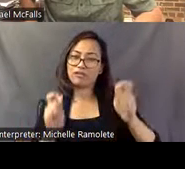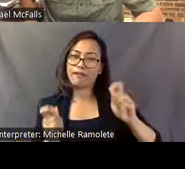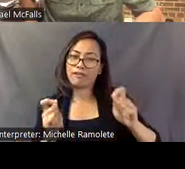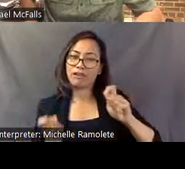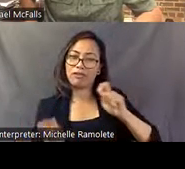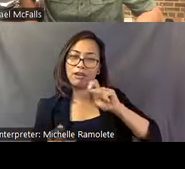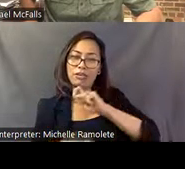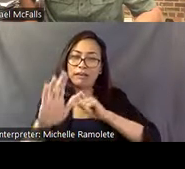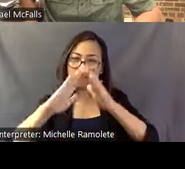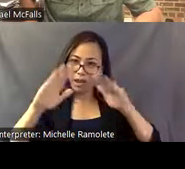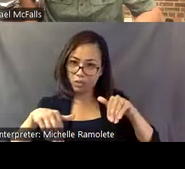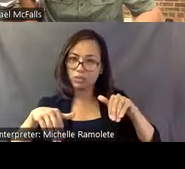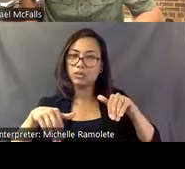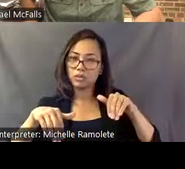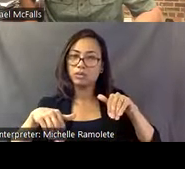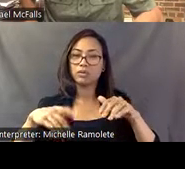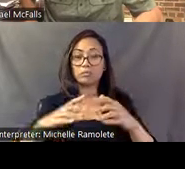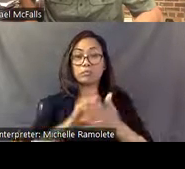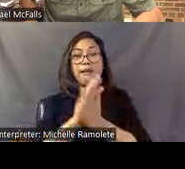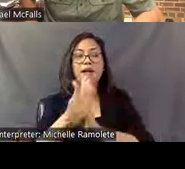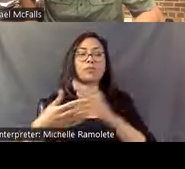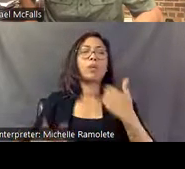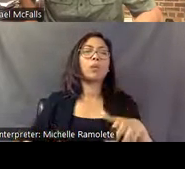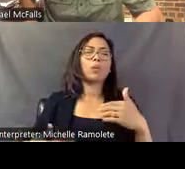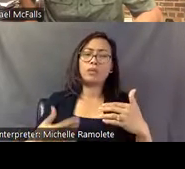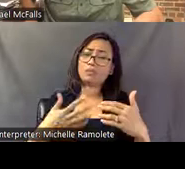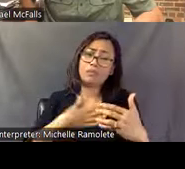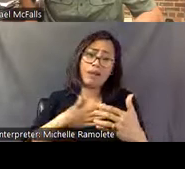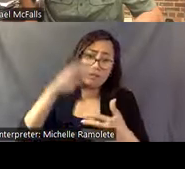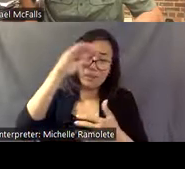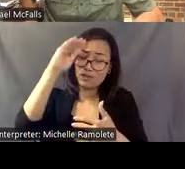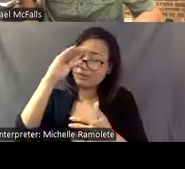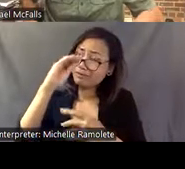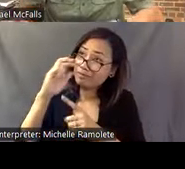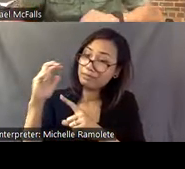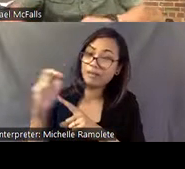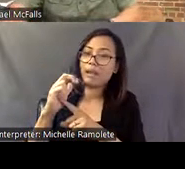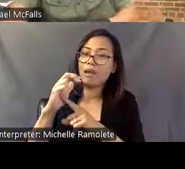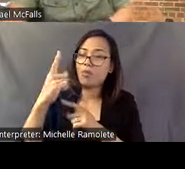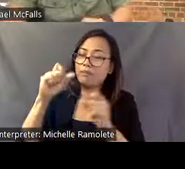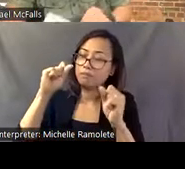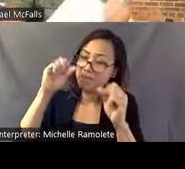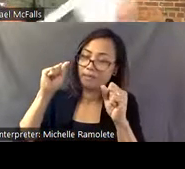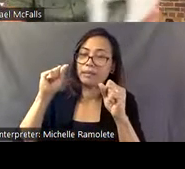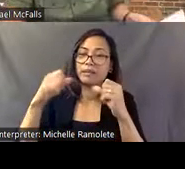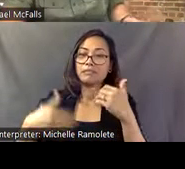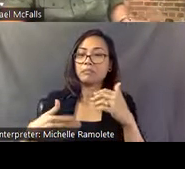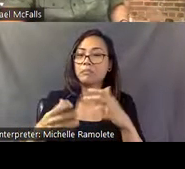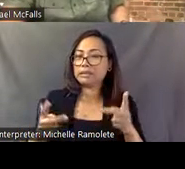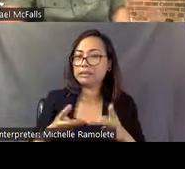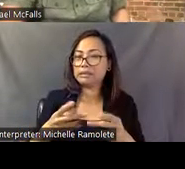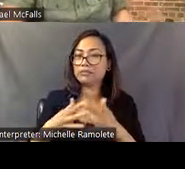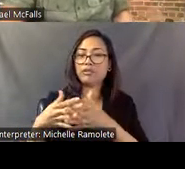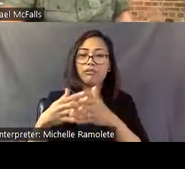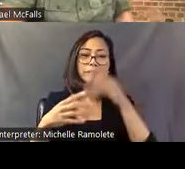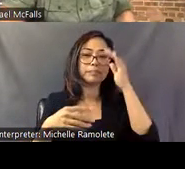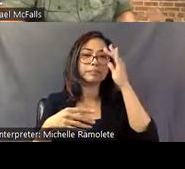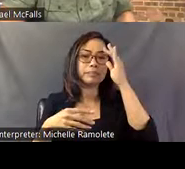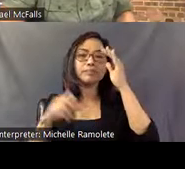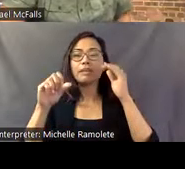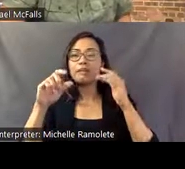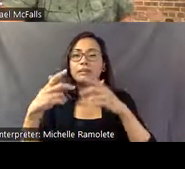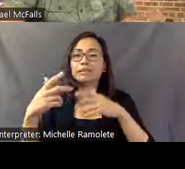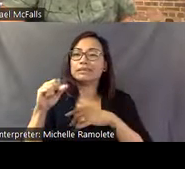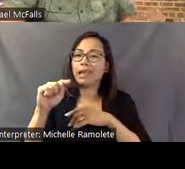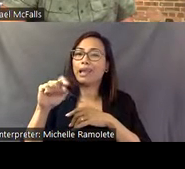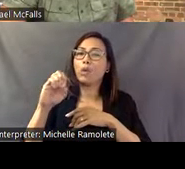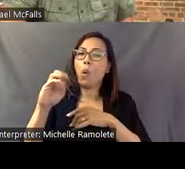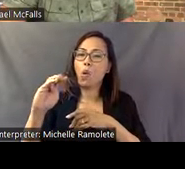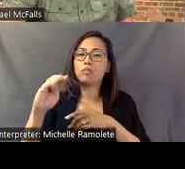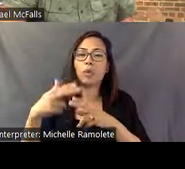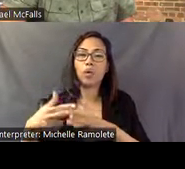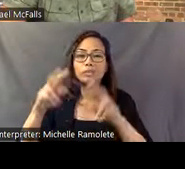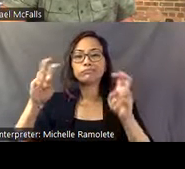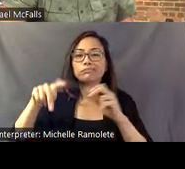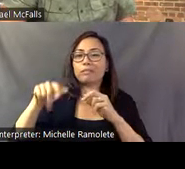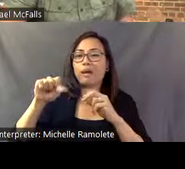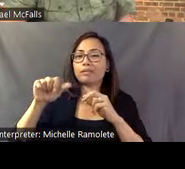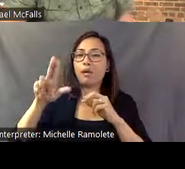I think is the most amazing art environments in America, and St. EOM called it Pasaquan.